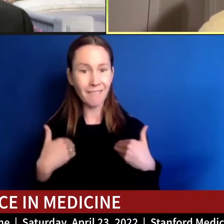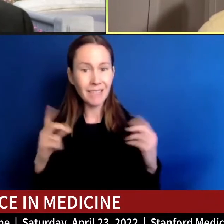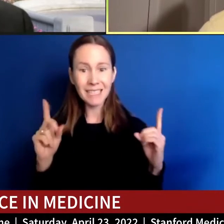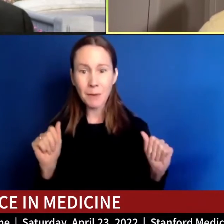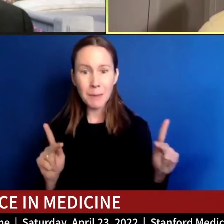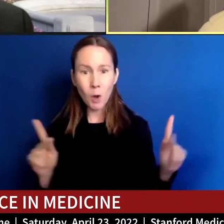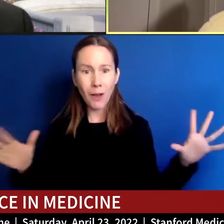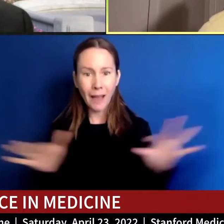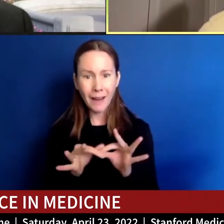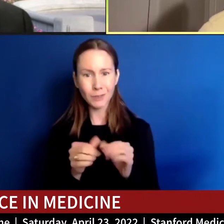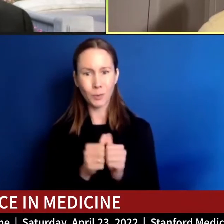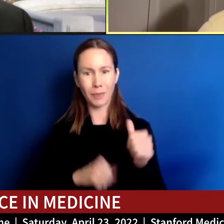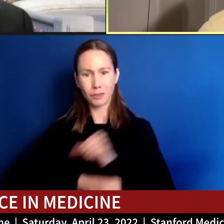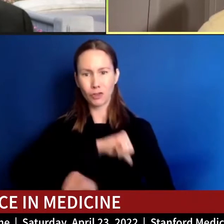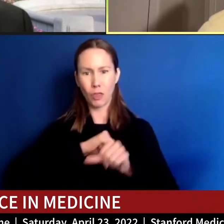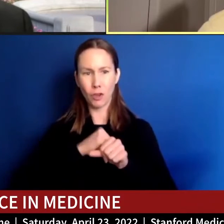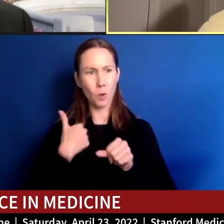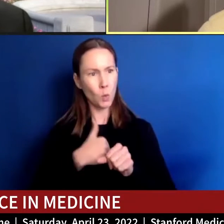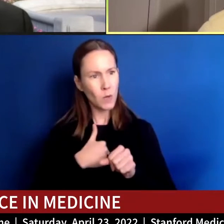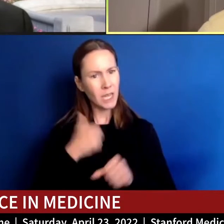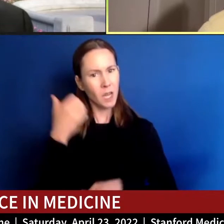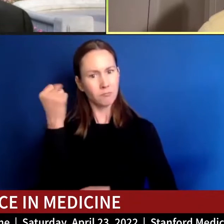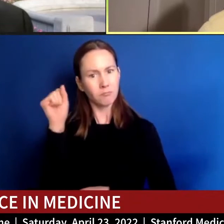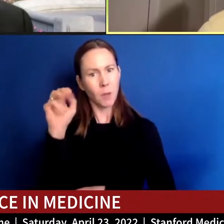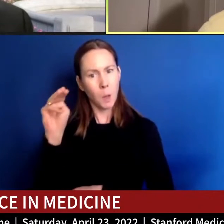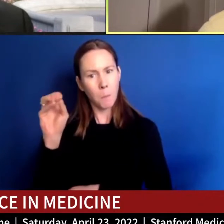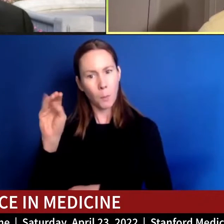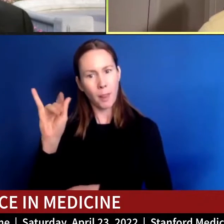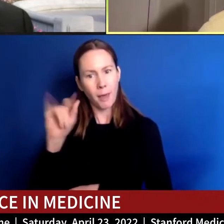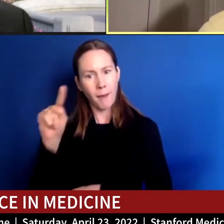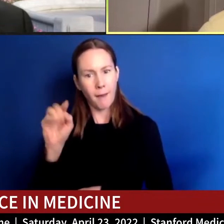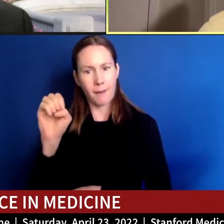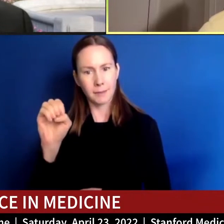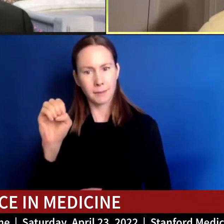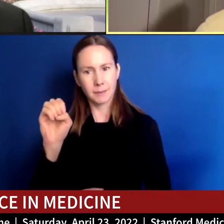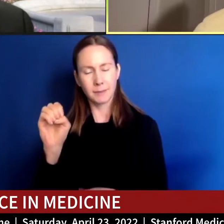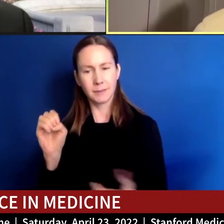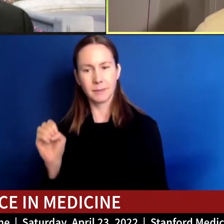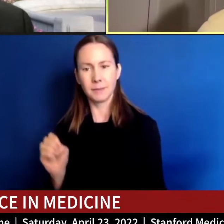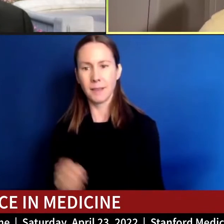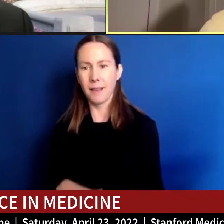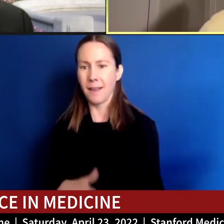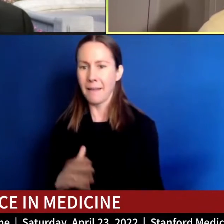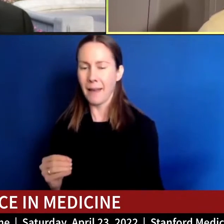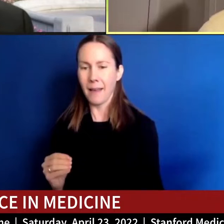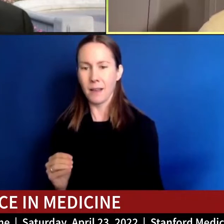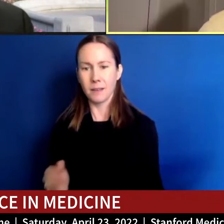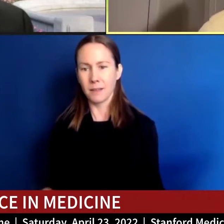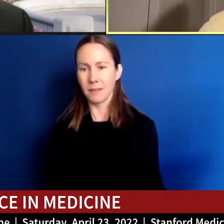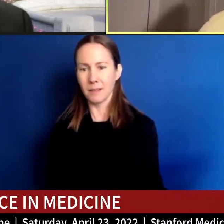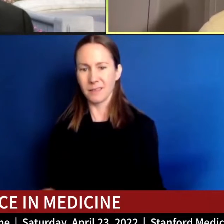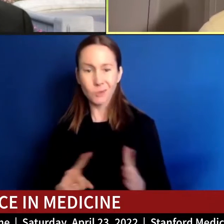they mobilize, and when we’re actually centered in conversation or in a space.